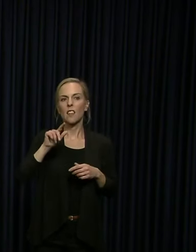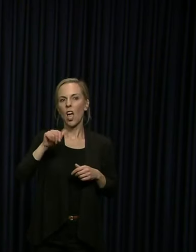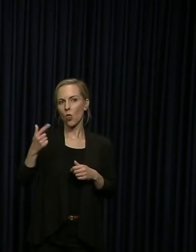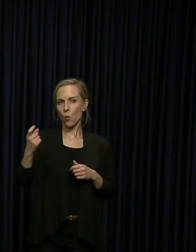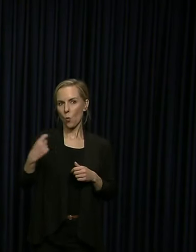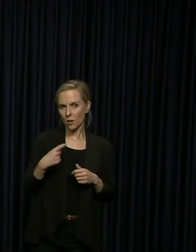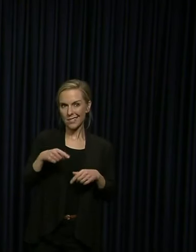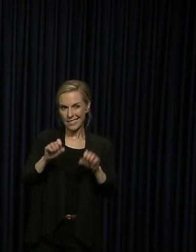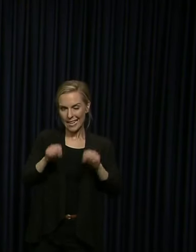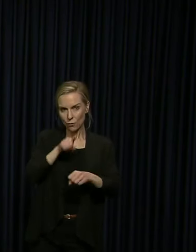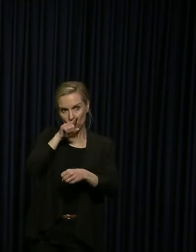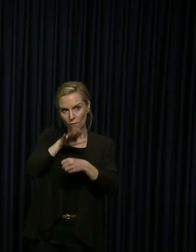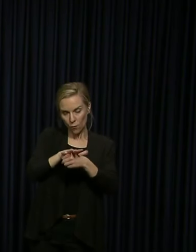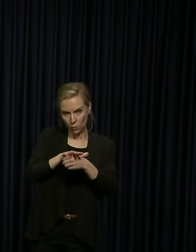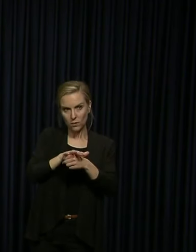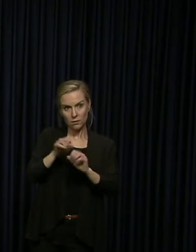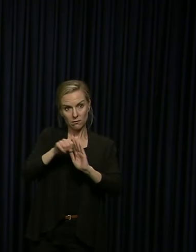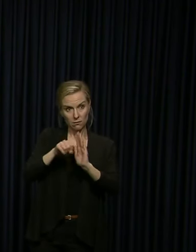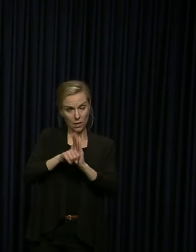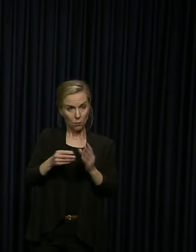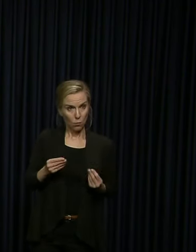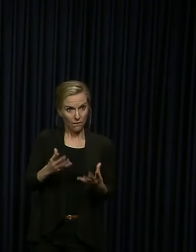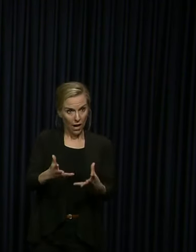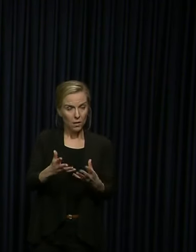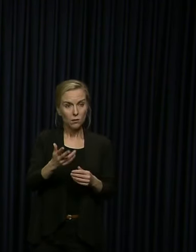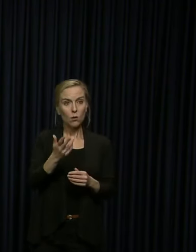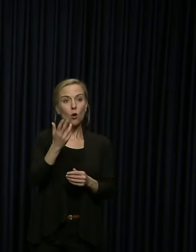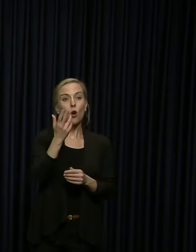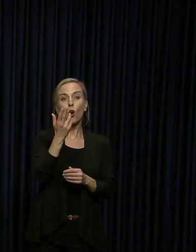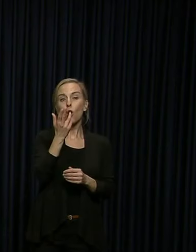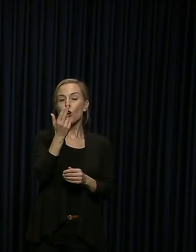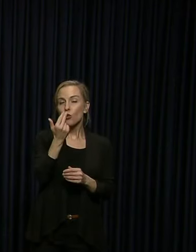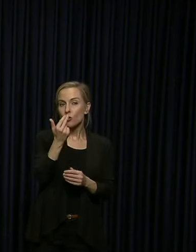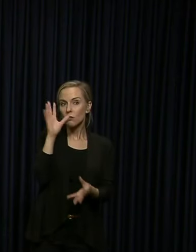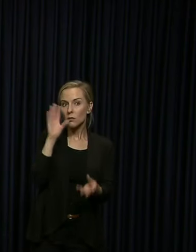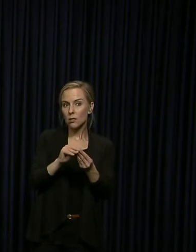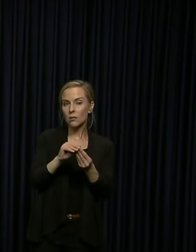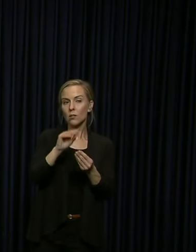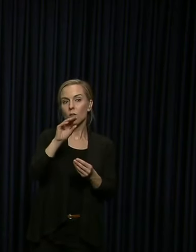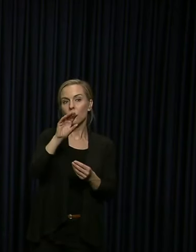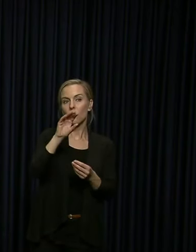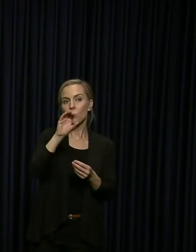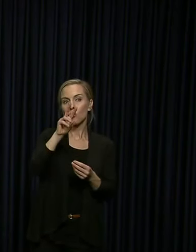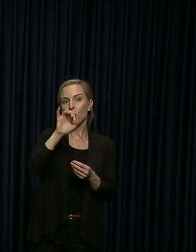FOR DIFFERENT FACILITIES THAT HAVE IT, AND IT'S SIGNIFICANTLY